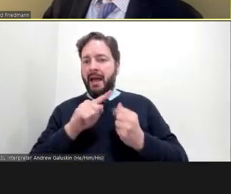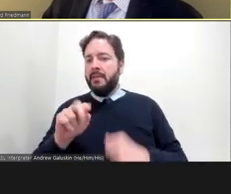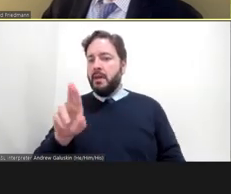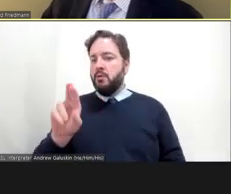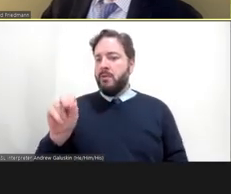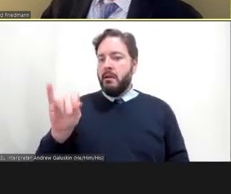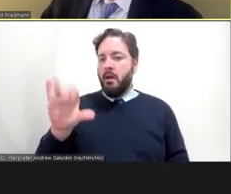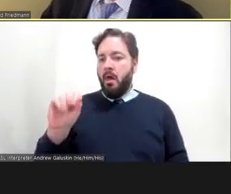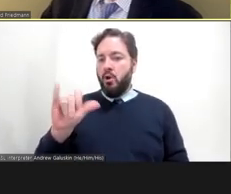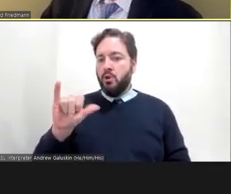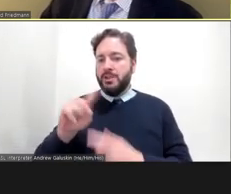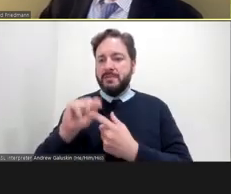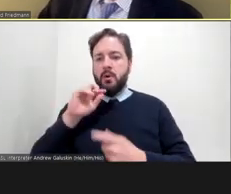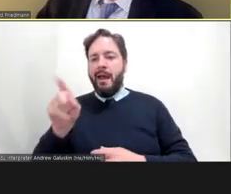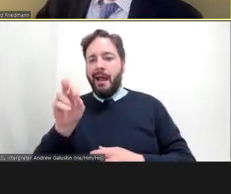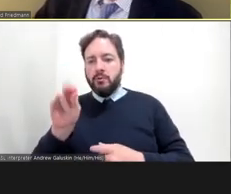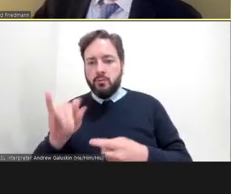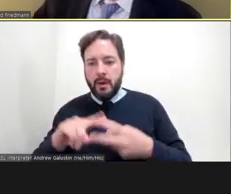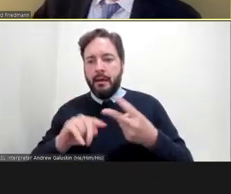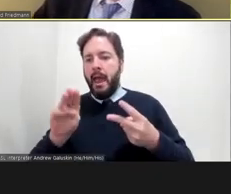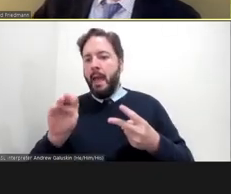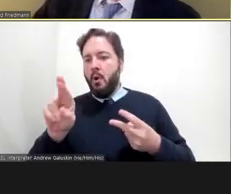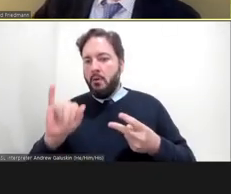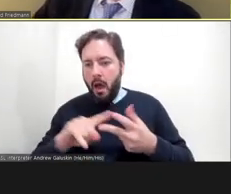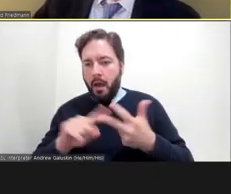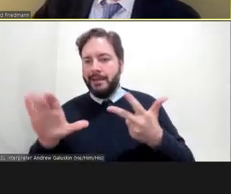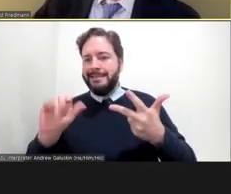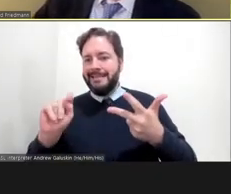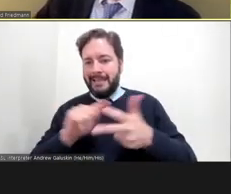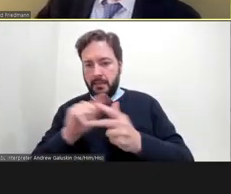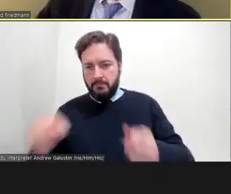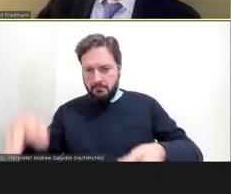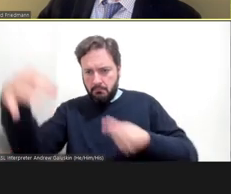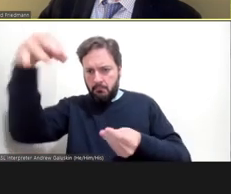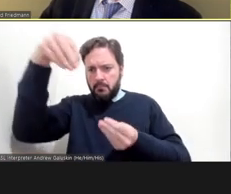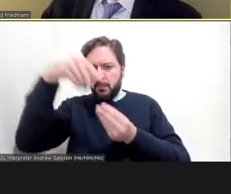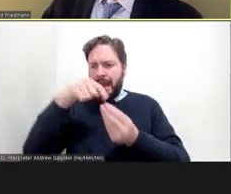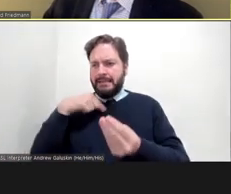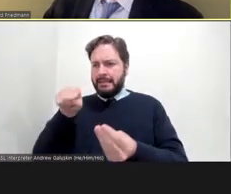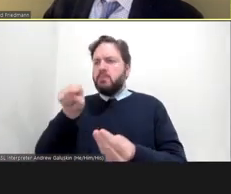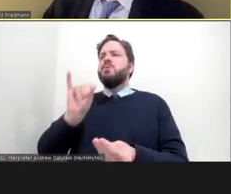this looks like CMV causing whatever is going on, based on the imaging findings.